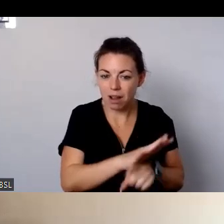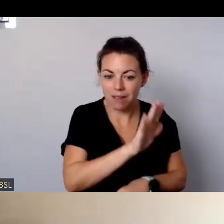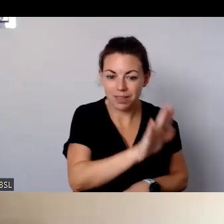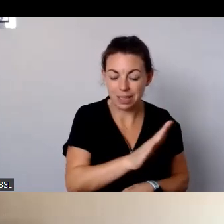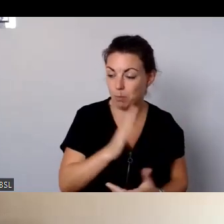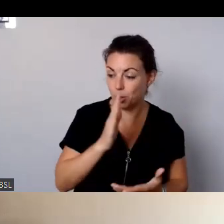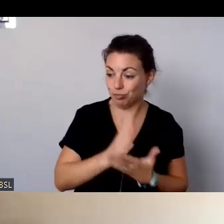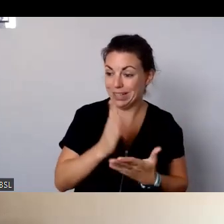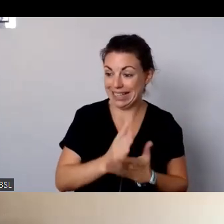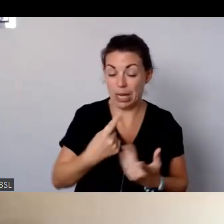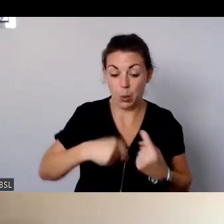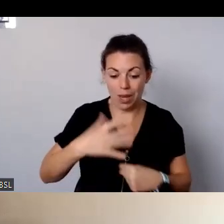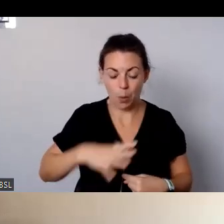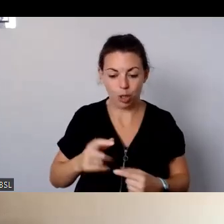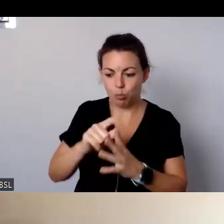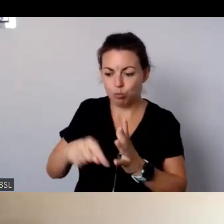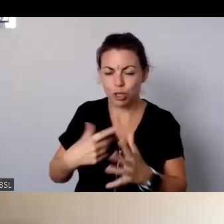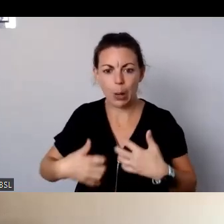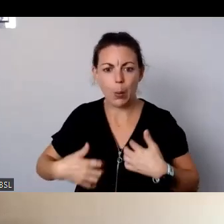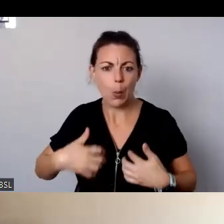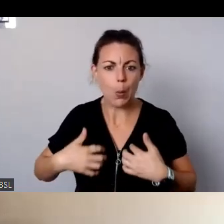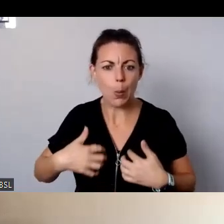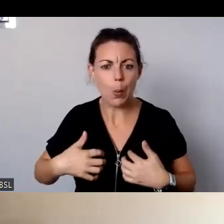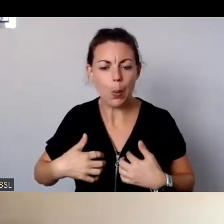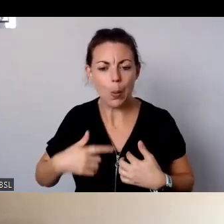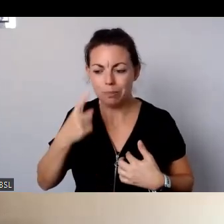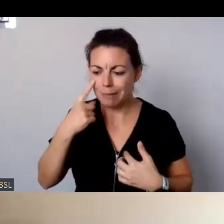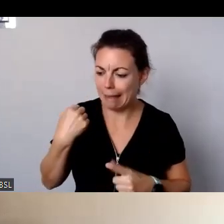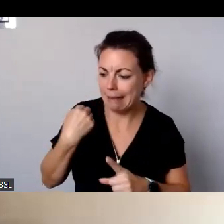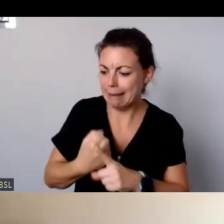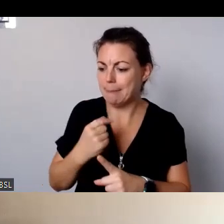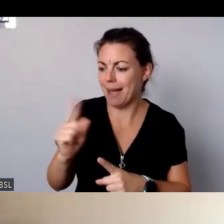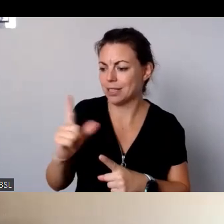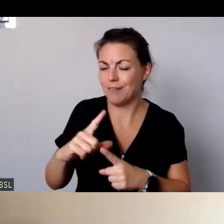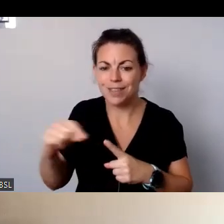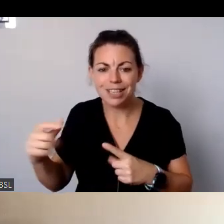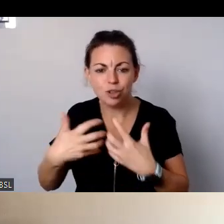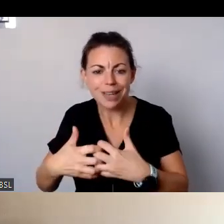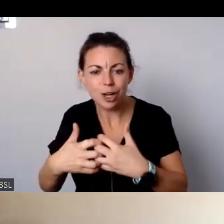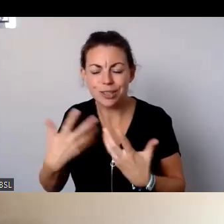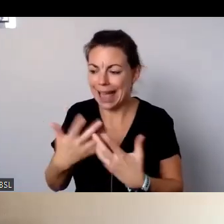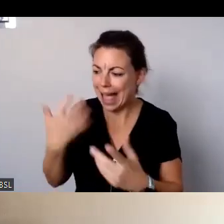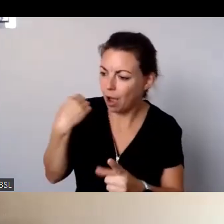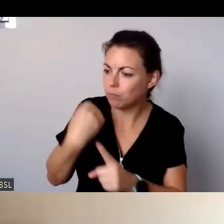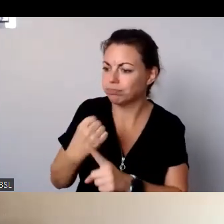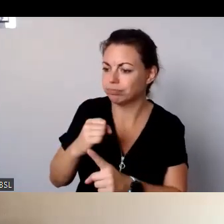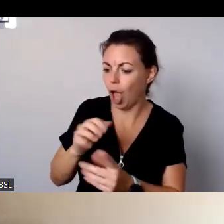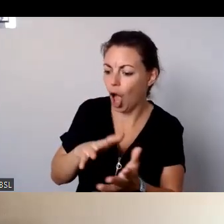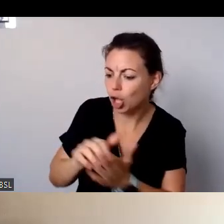for are interesting projects that show the impact that digital technology can have on the way a cultural organization does its business